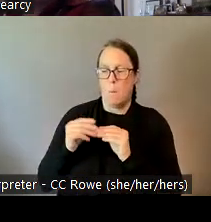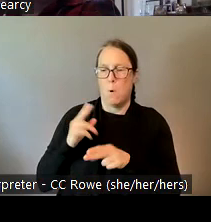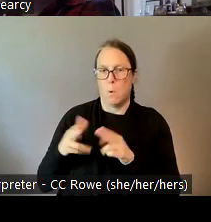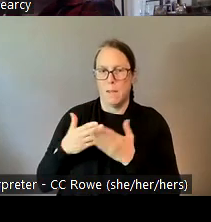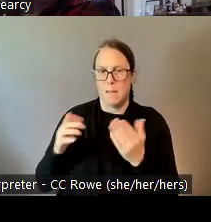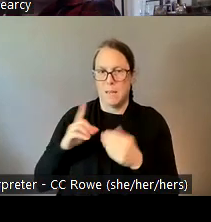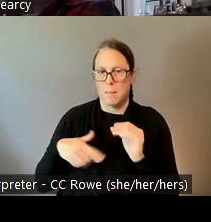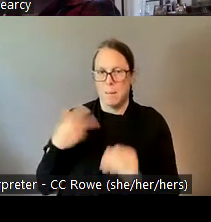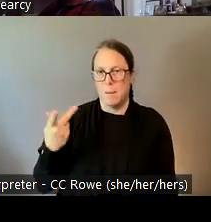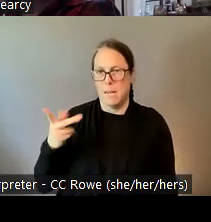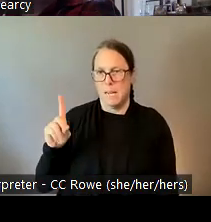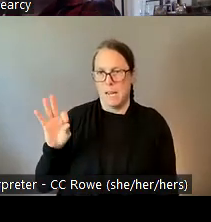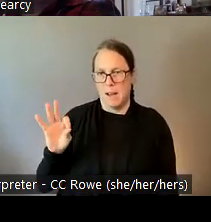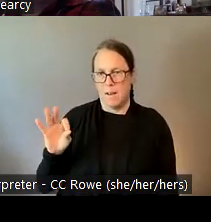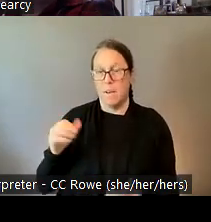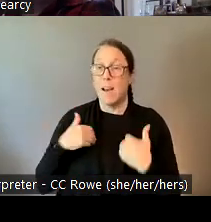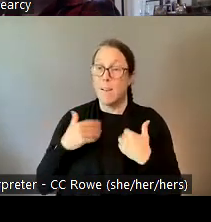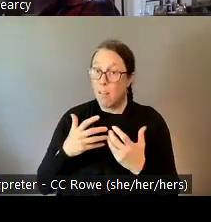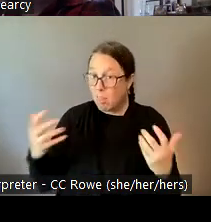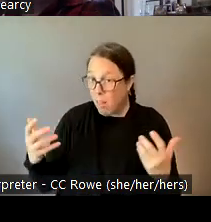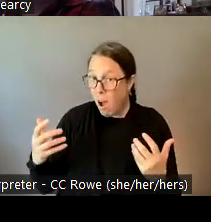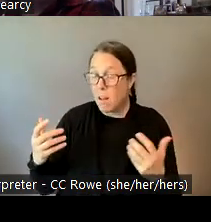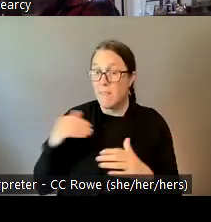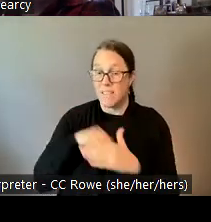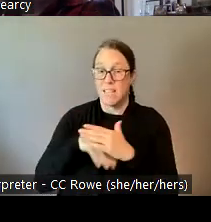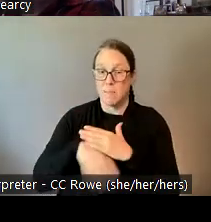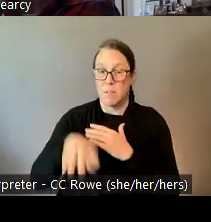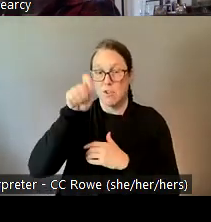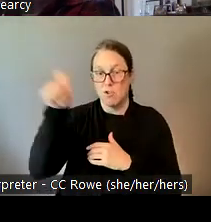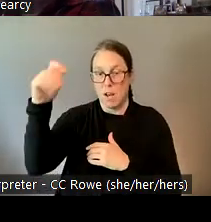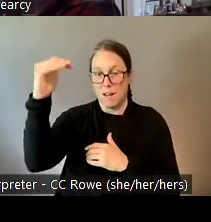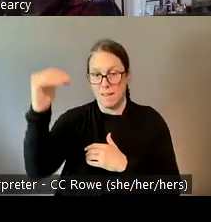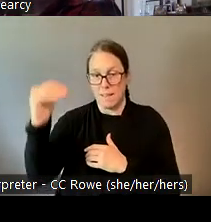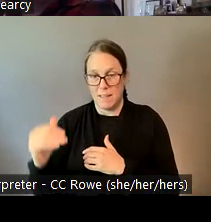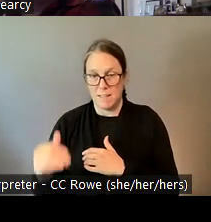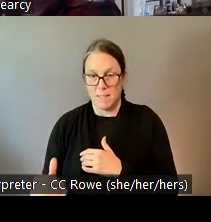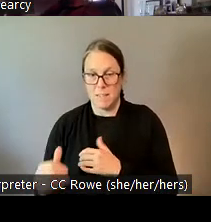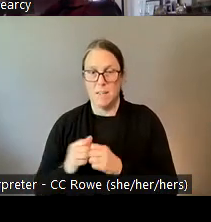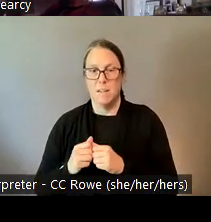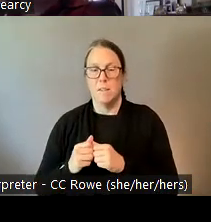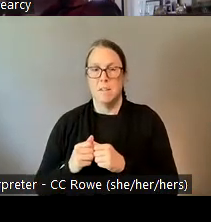there are a lot of PDF accessibility checklists available online, and these can help you verify